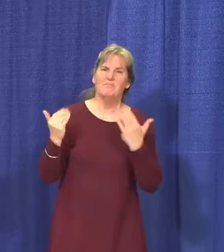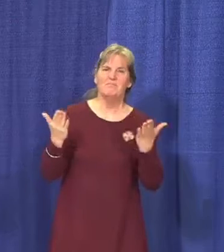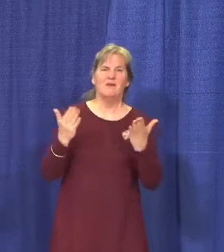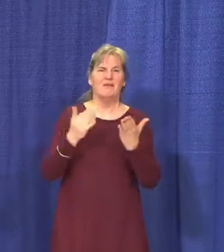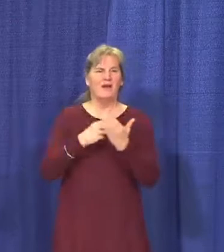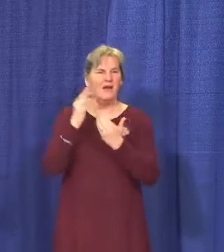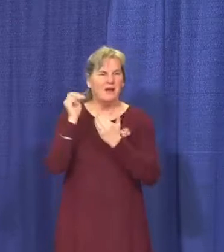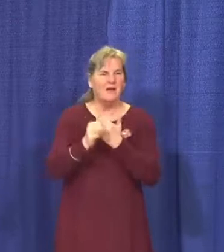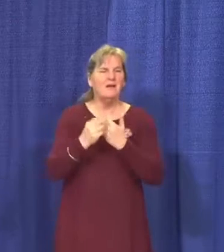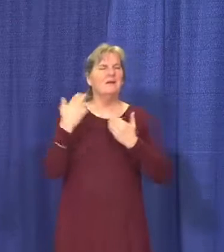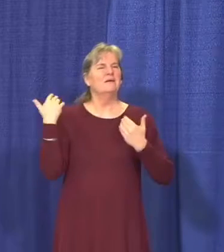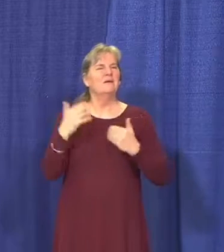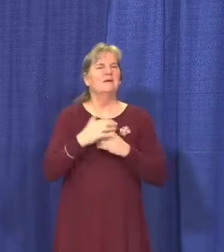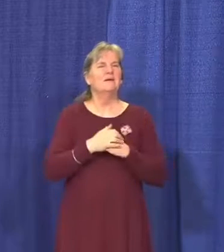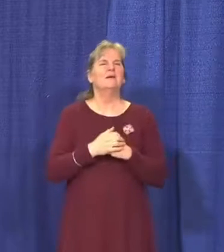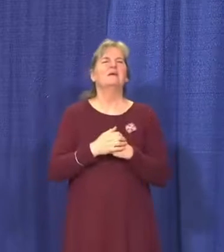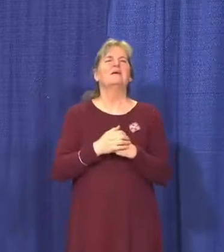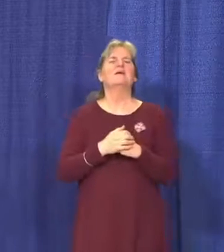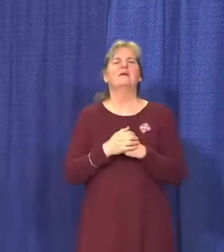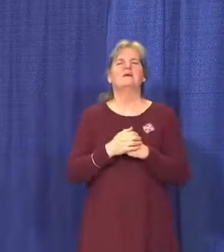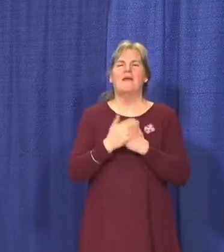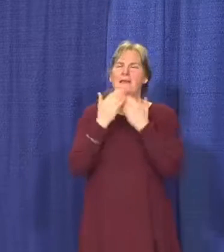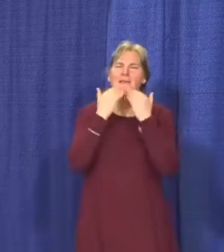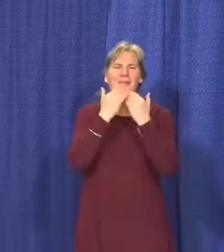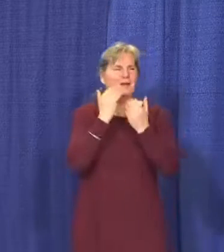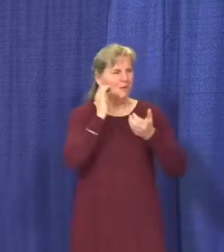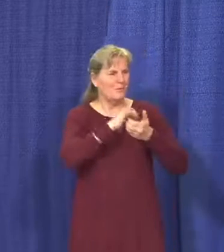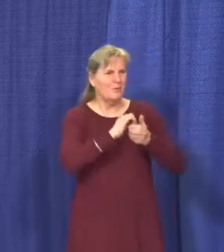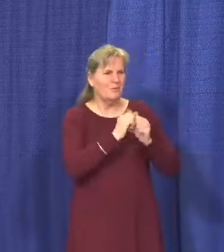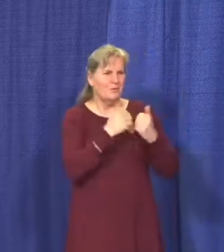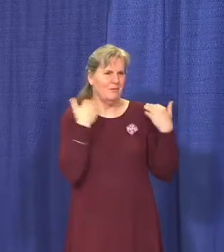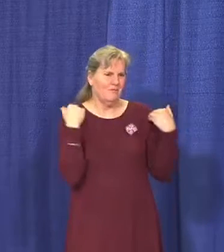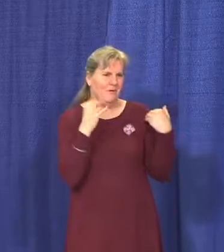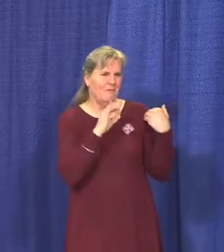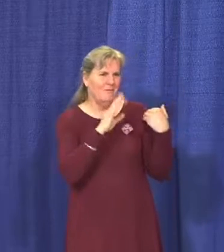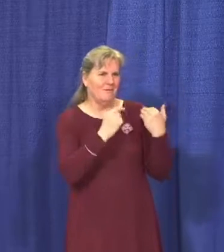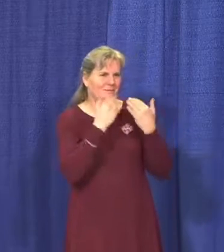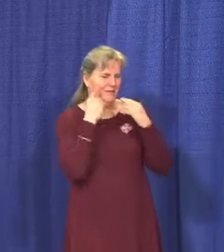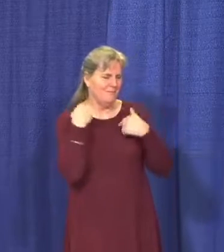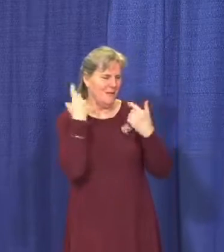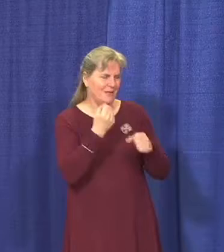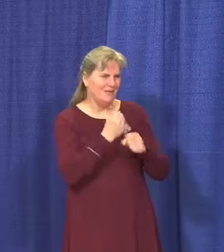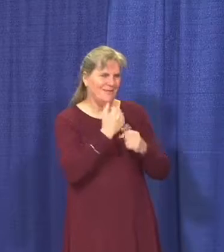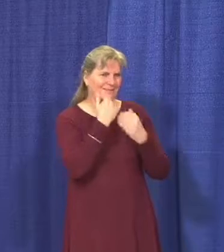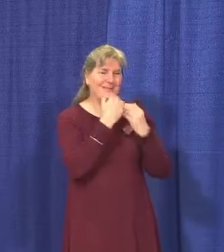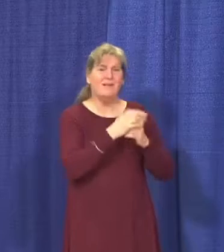investments to the Yukon. Thank you for your partnership and your collaboration over the years.